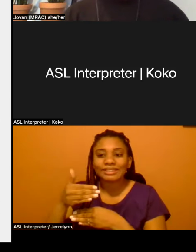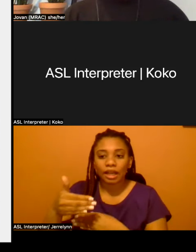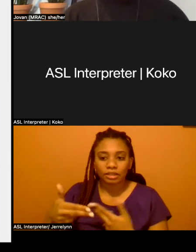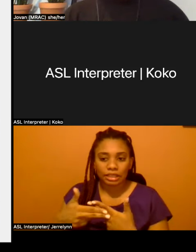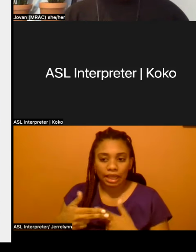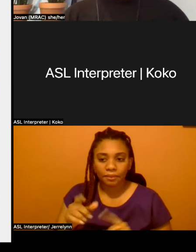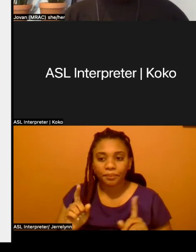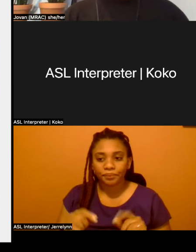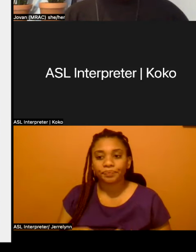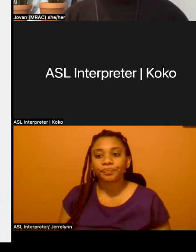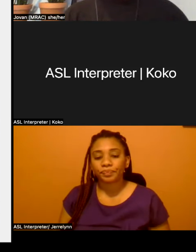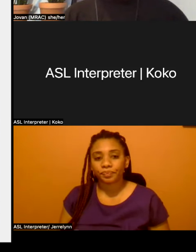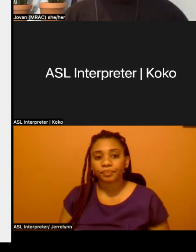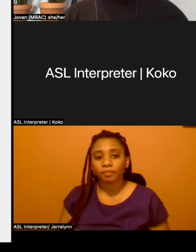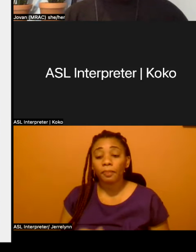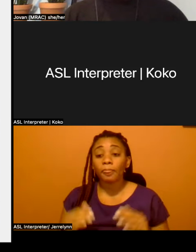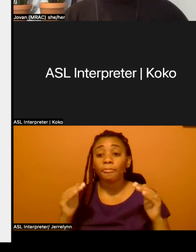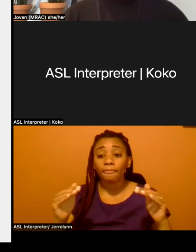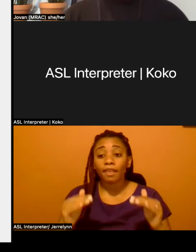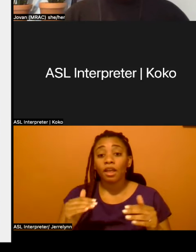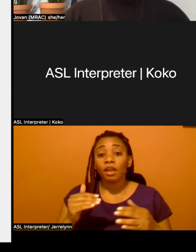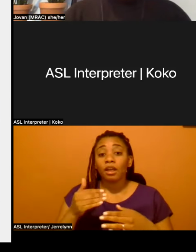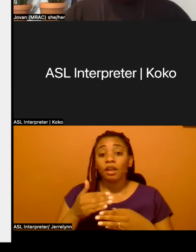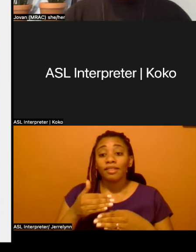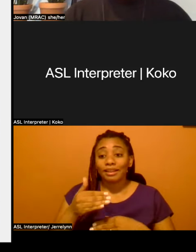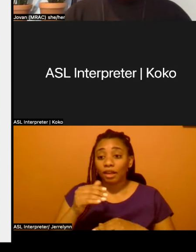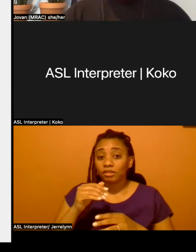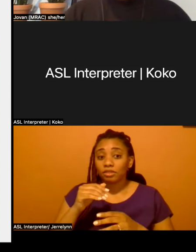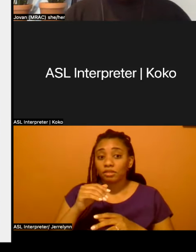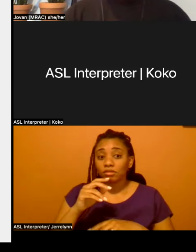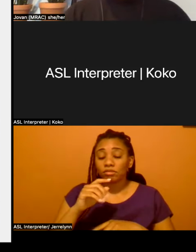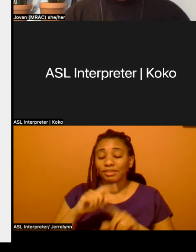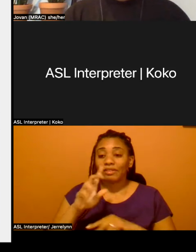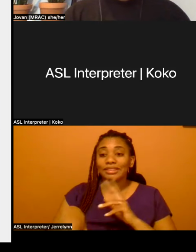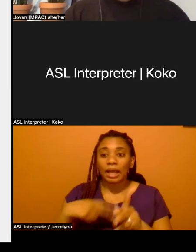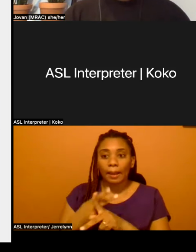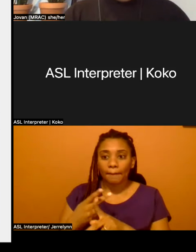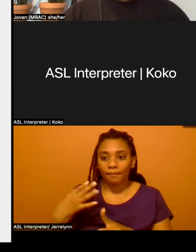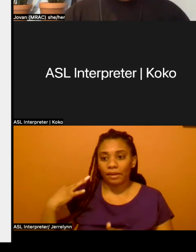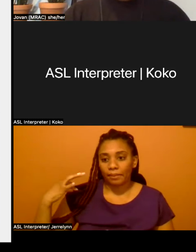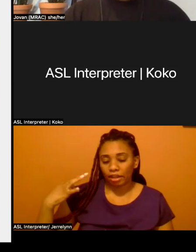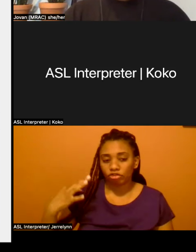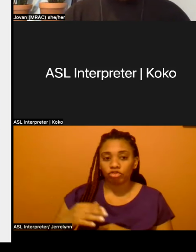The second type of application, or submission is an artist advocate submission.